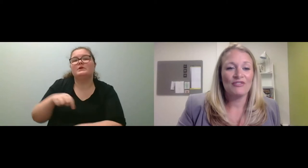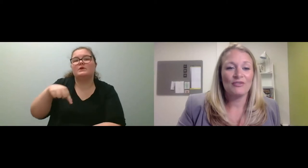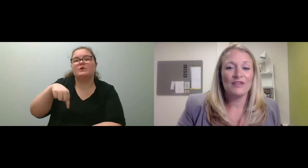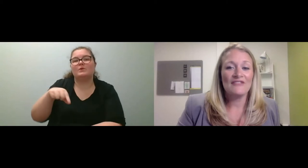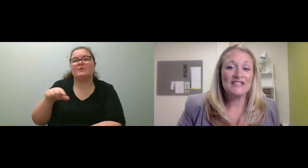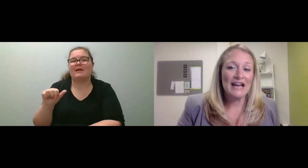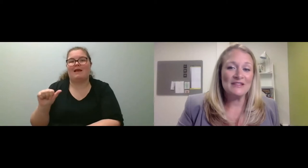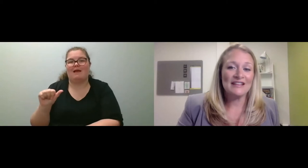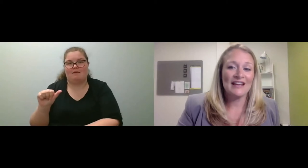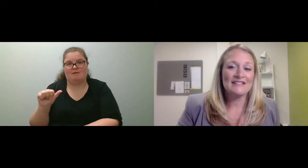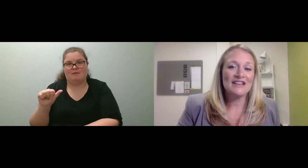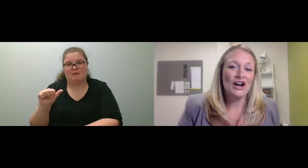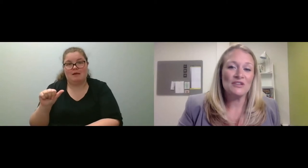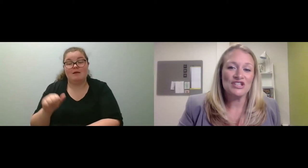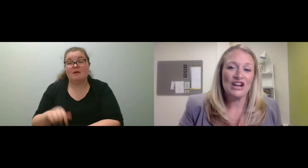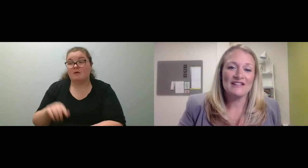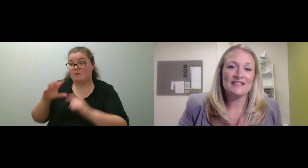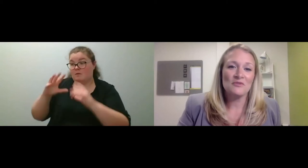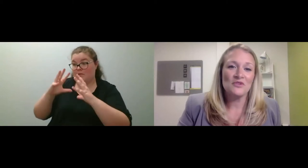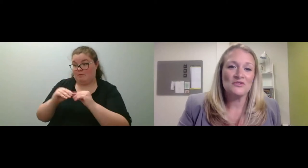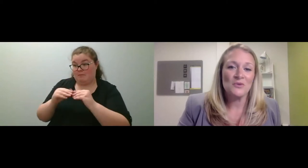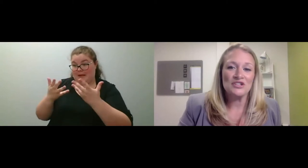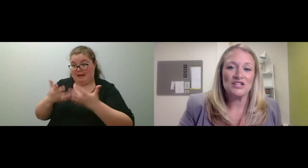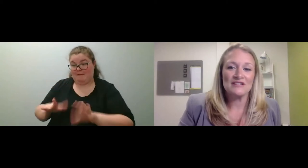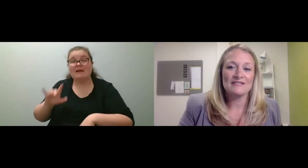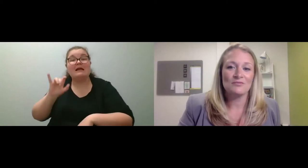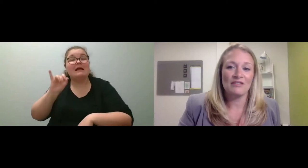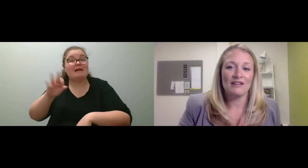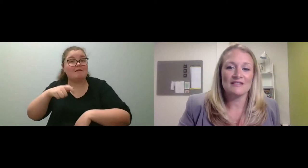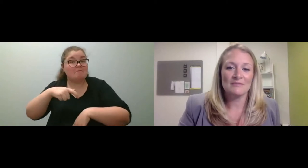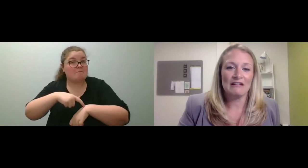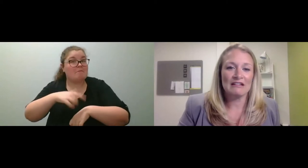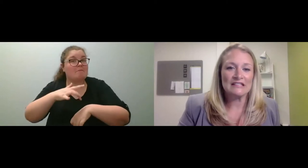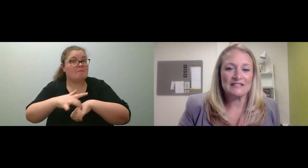If we have time at the end, I'll be sharing some of those questions with our speakers.